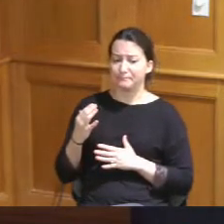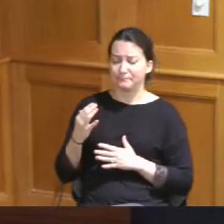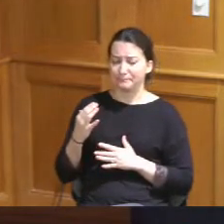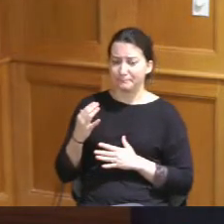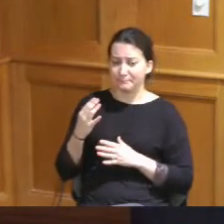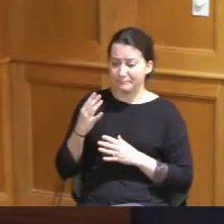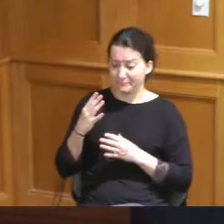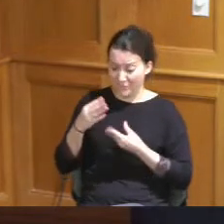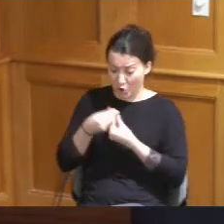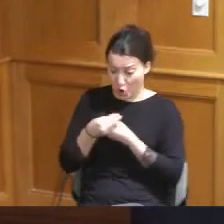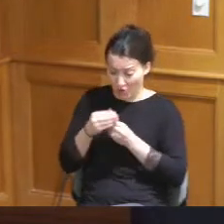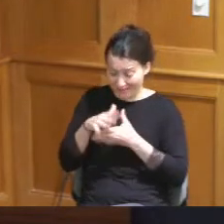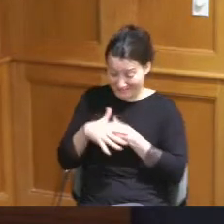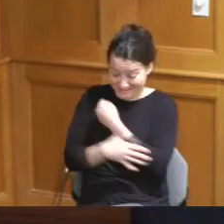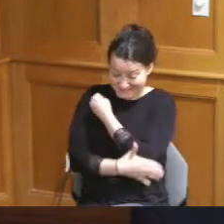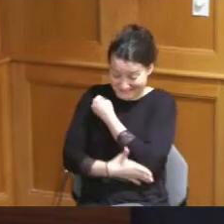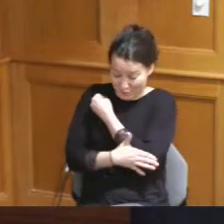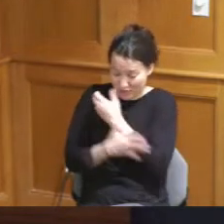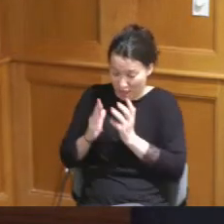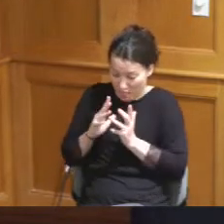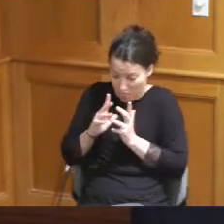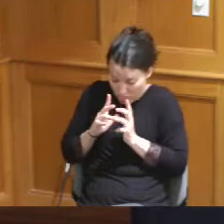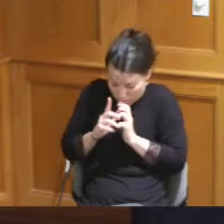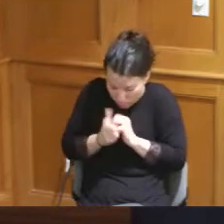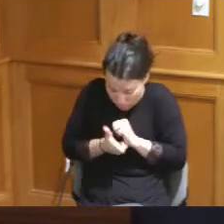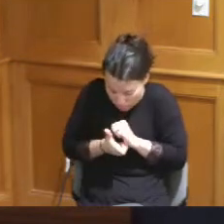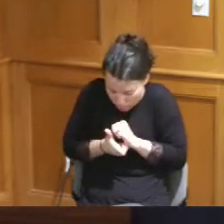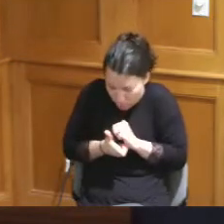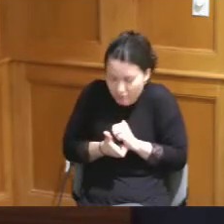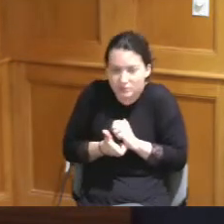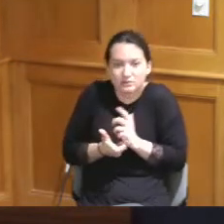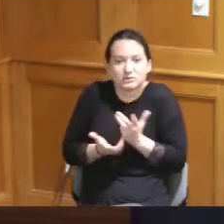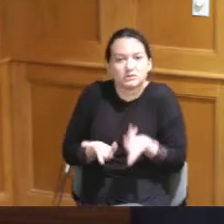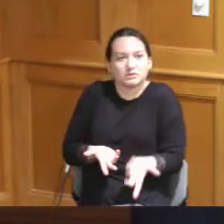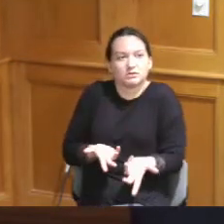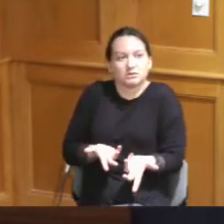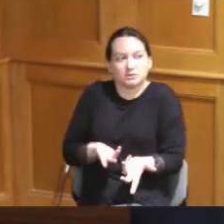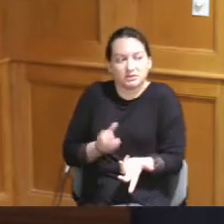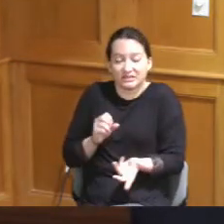environment from a county perspective wanting to look at whether or not there are better ways